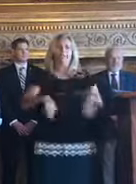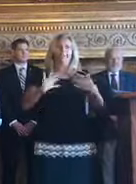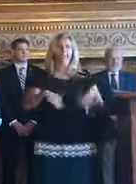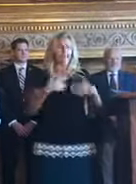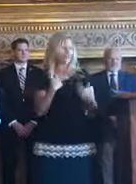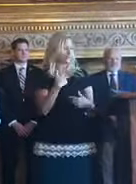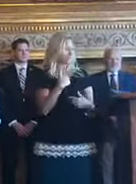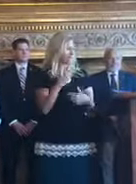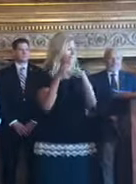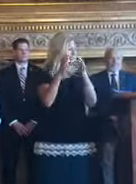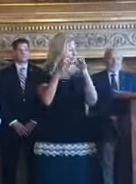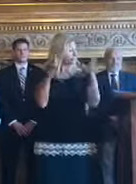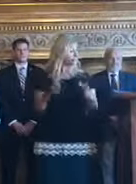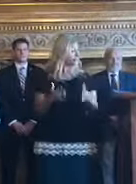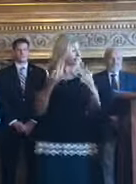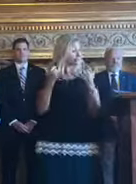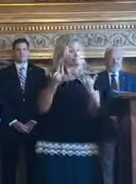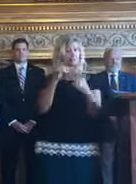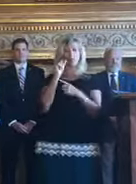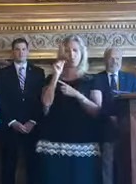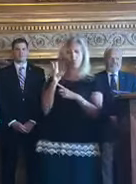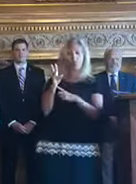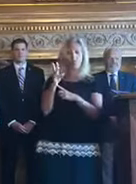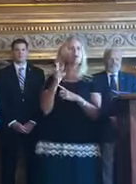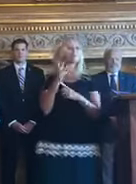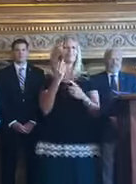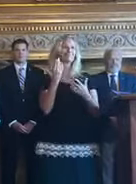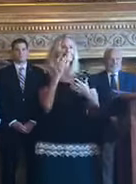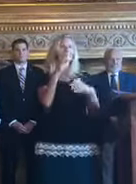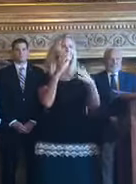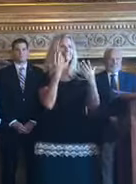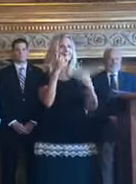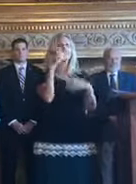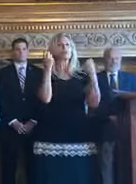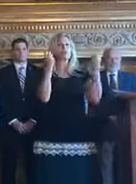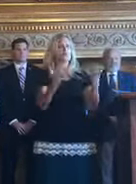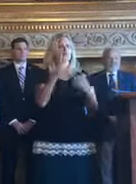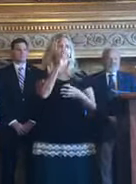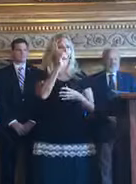Today's bill that we are talking about, represents interpreter license law.